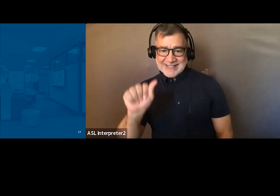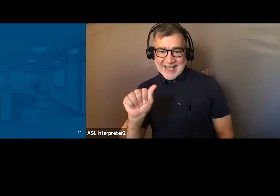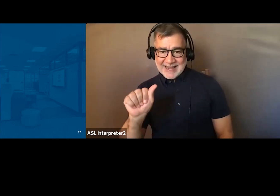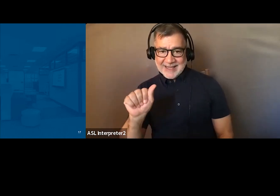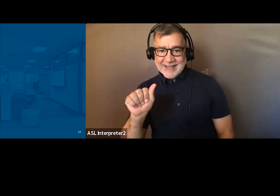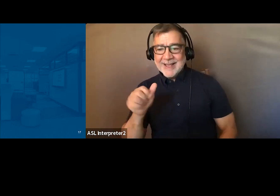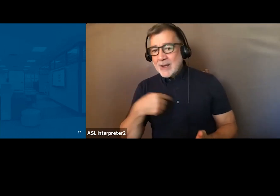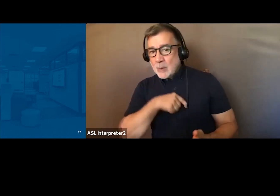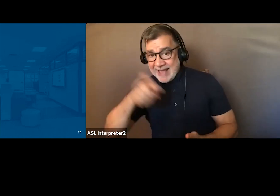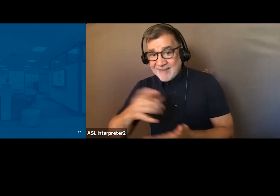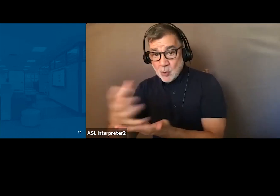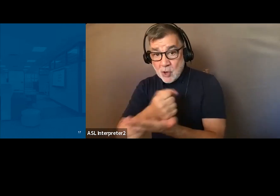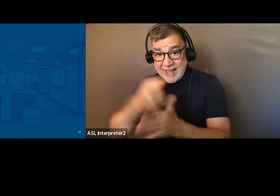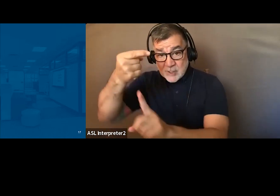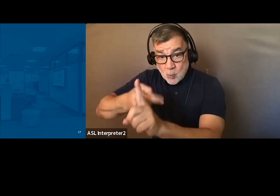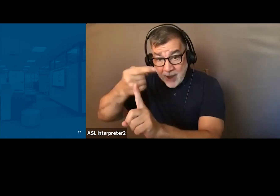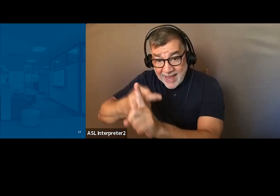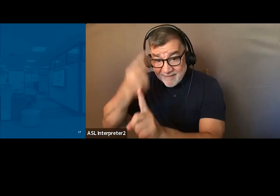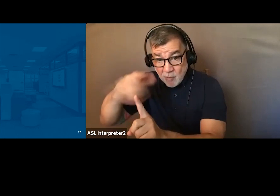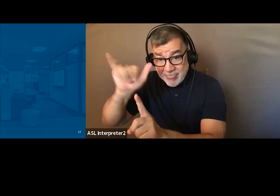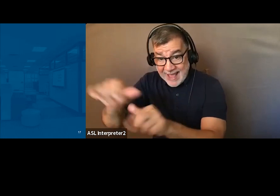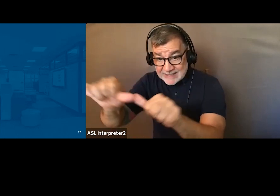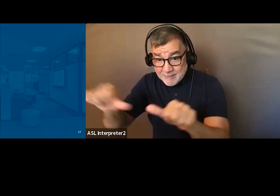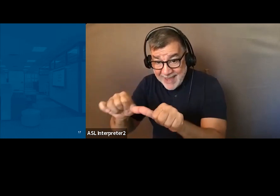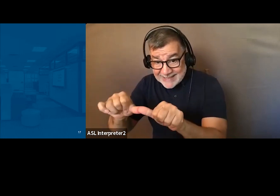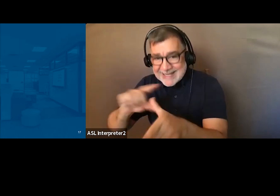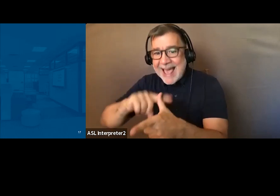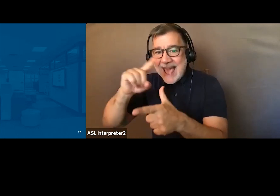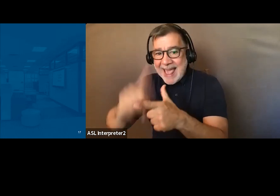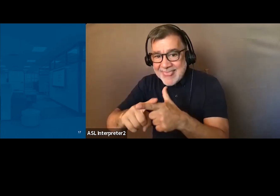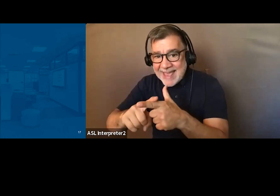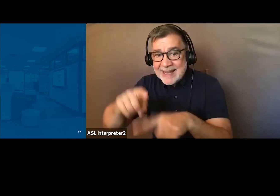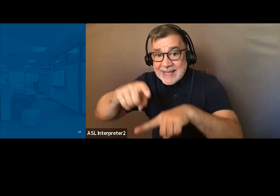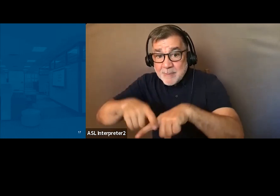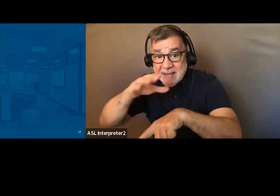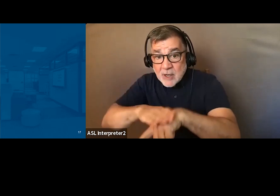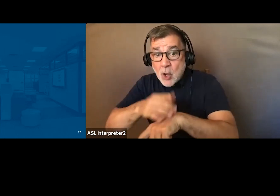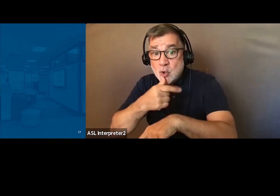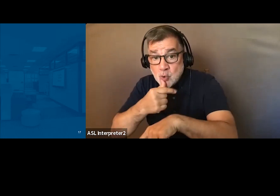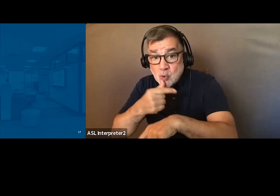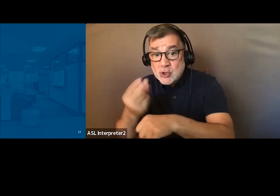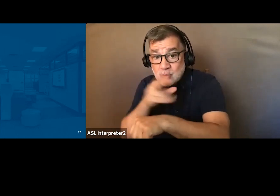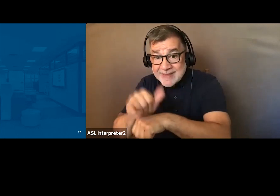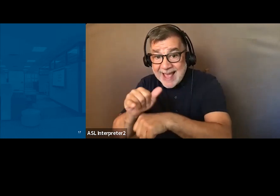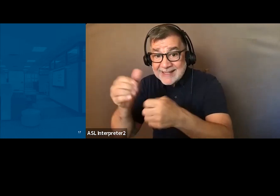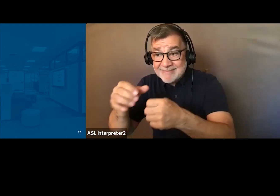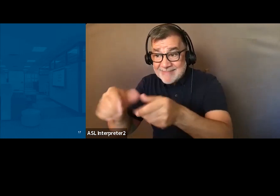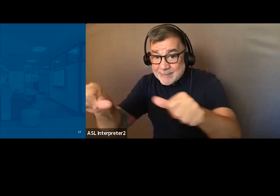but we take that space and then divide it between the population of the building and the percentage. So if you're 50% of the building --